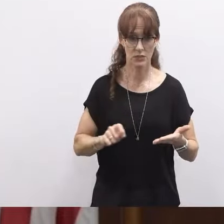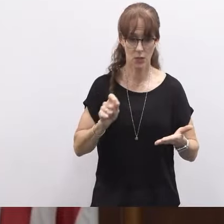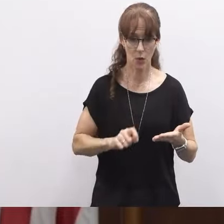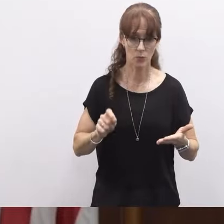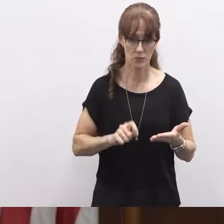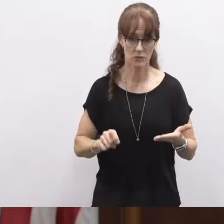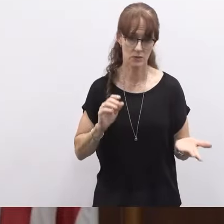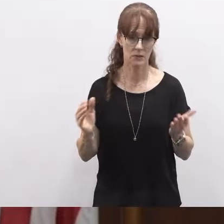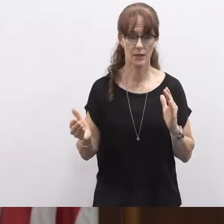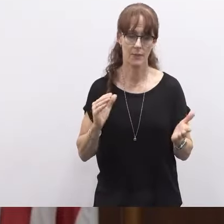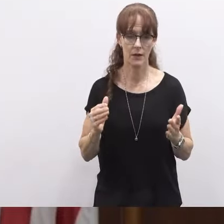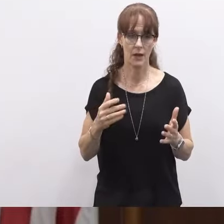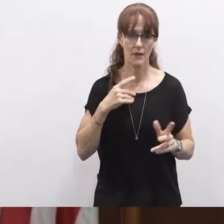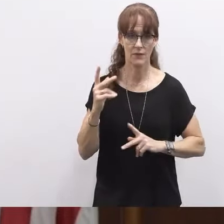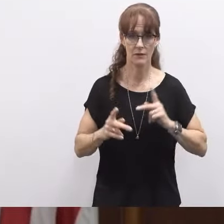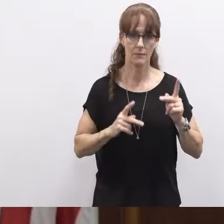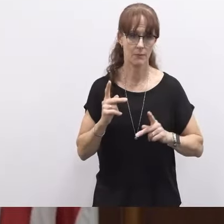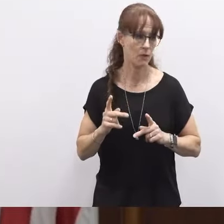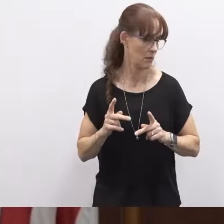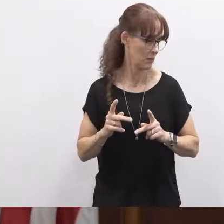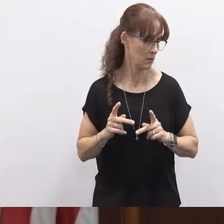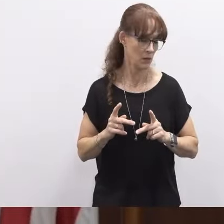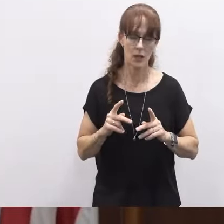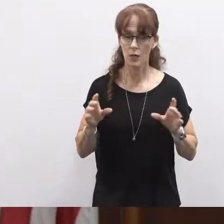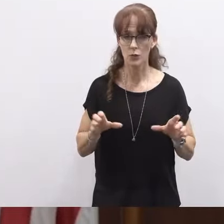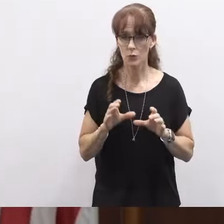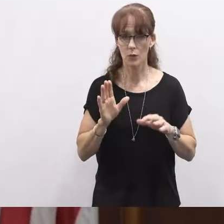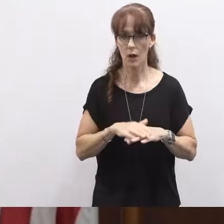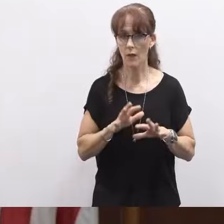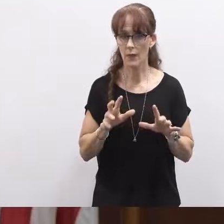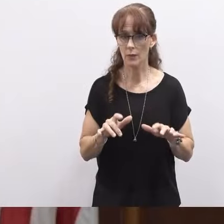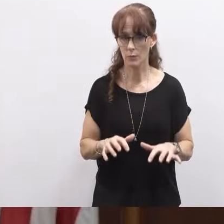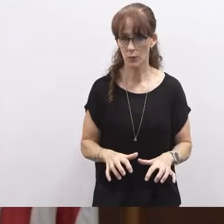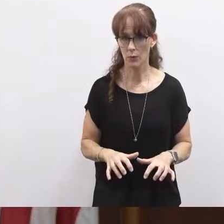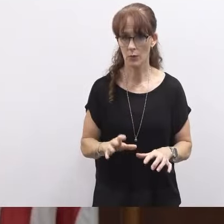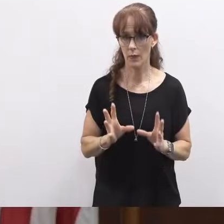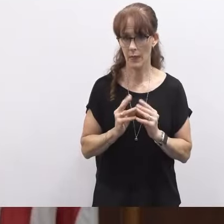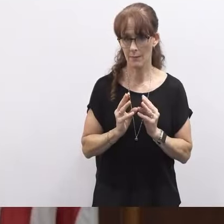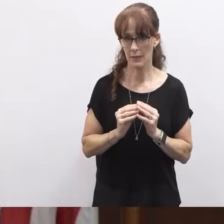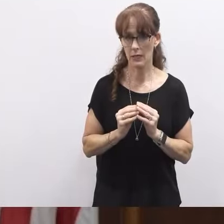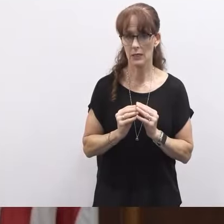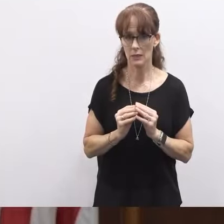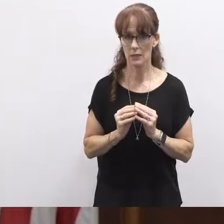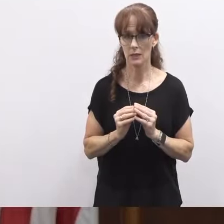as opposed to having folks do it on the computer, in that meeting, as a way,